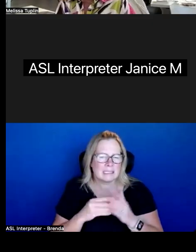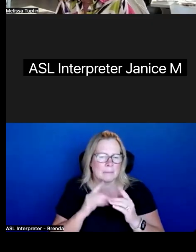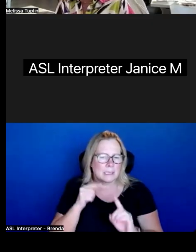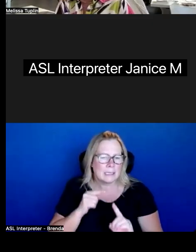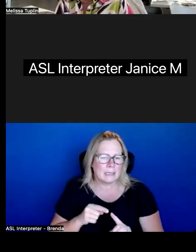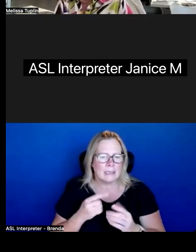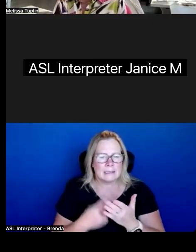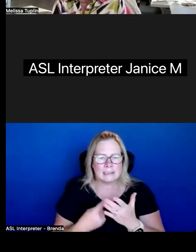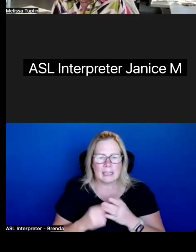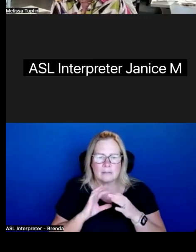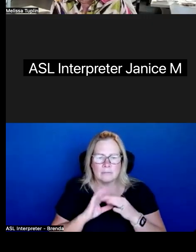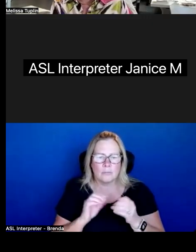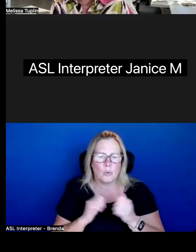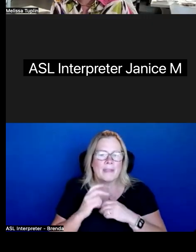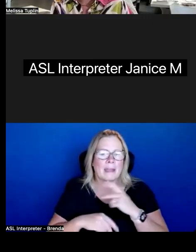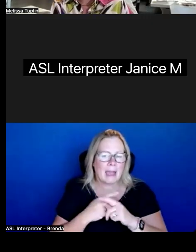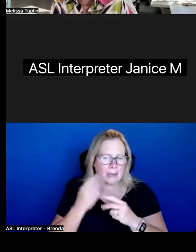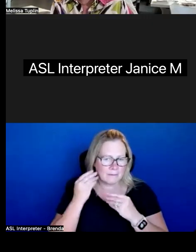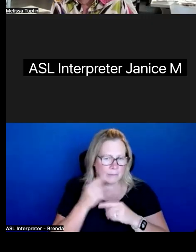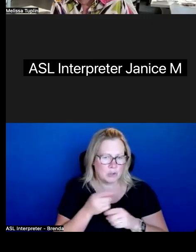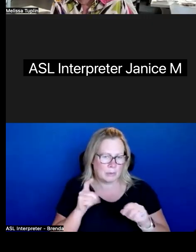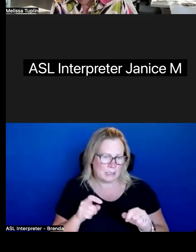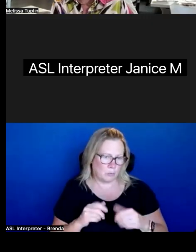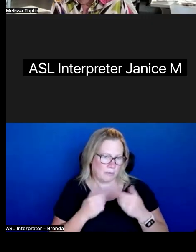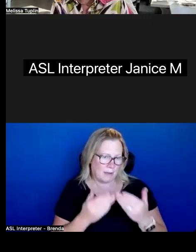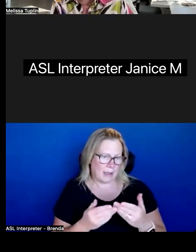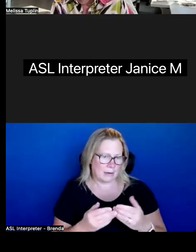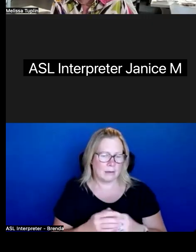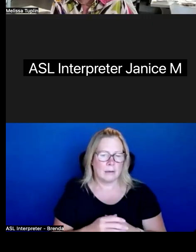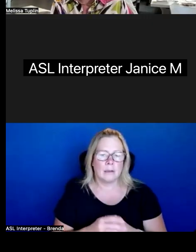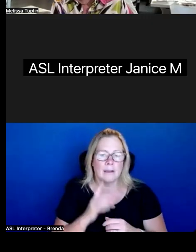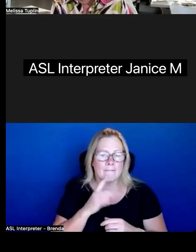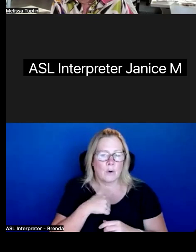the type of information that you'll have to provide for us to assess your eligibility.